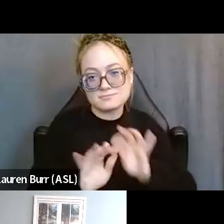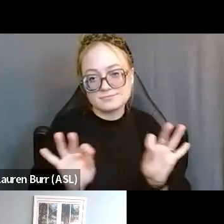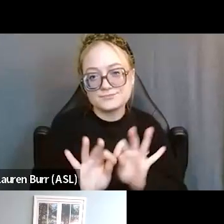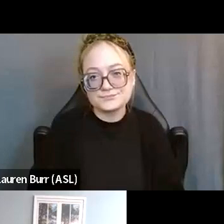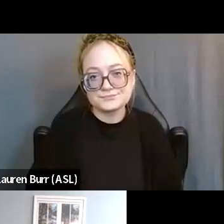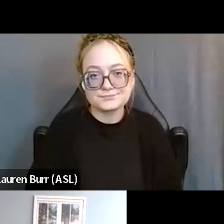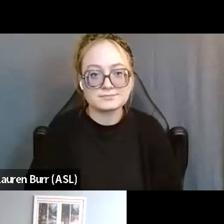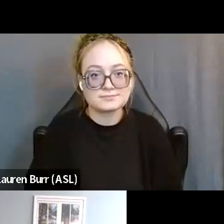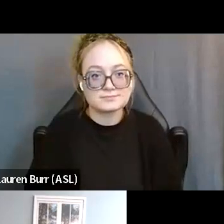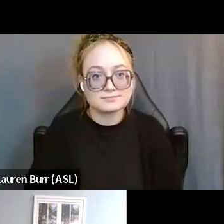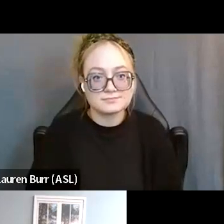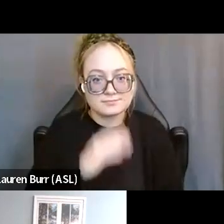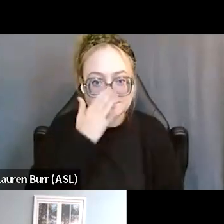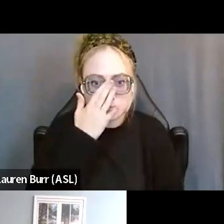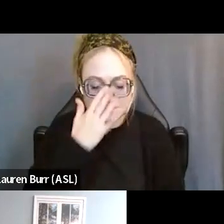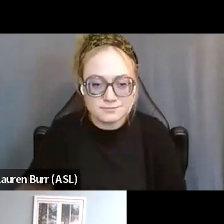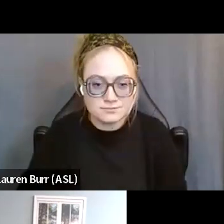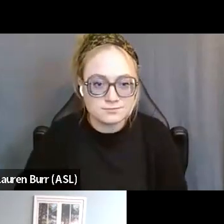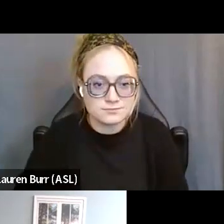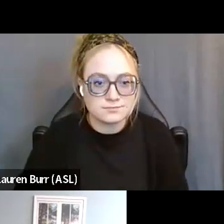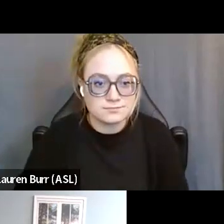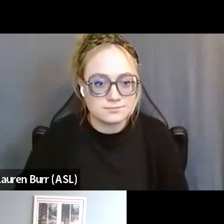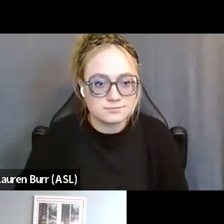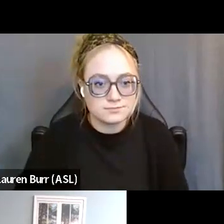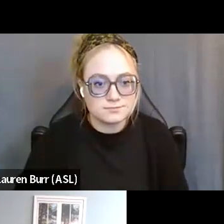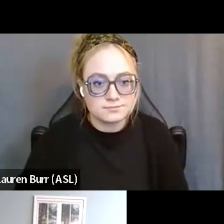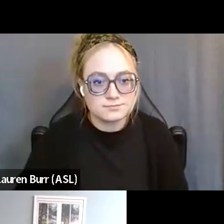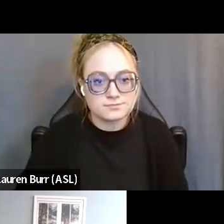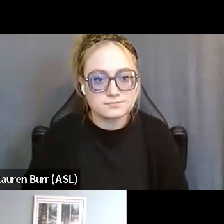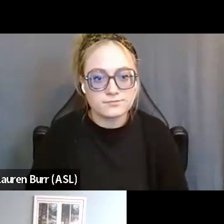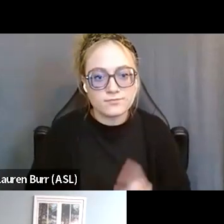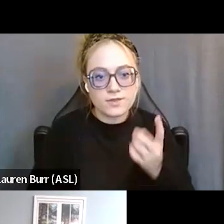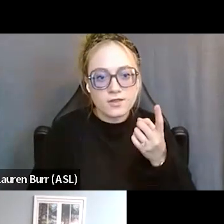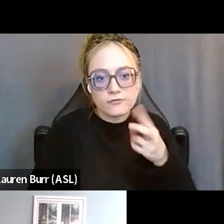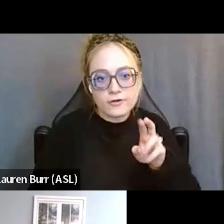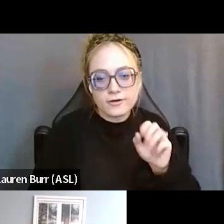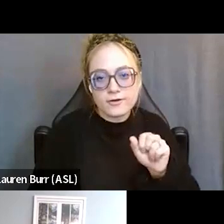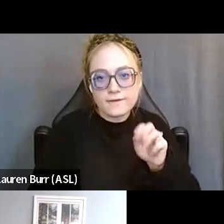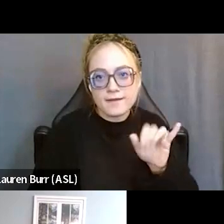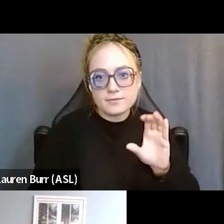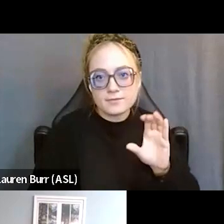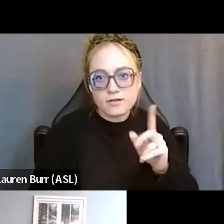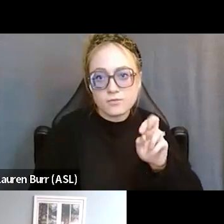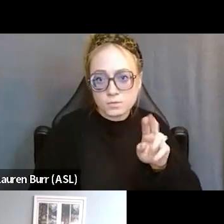Dr. Cuellar, do you have any ideas of like strategies that we can use to help people remember